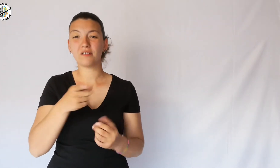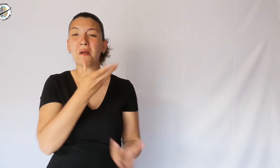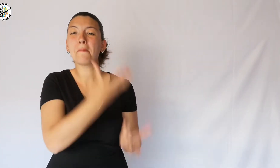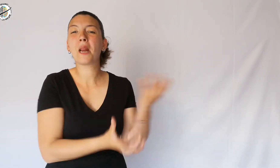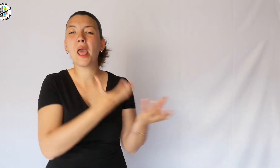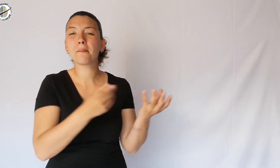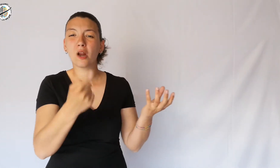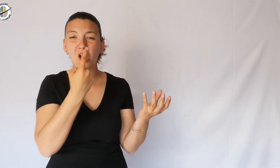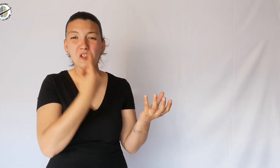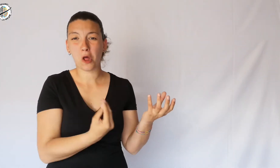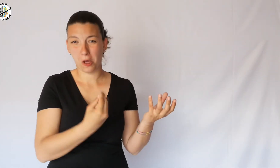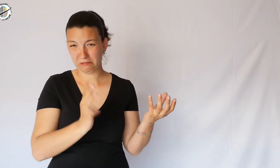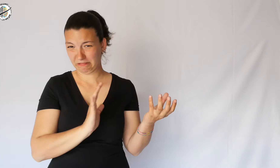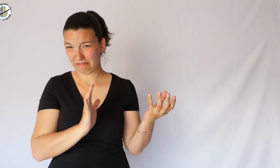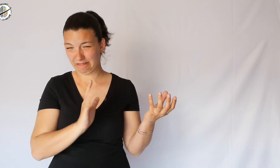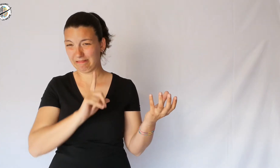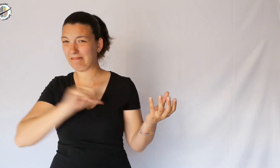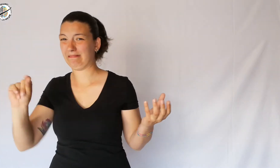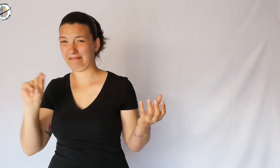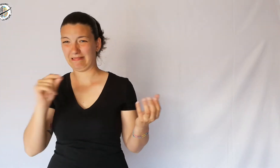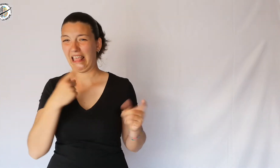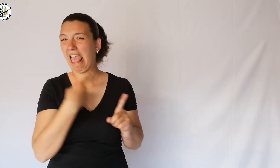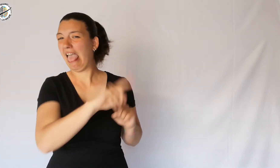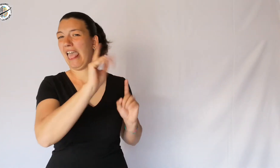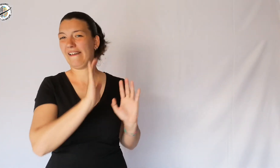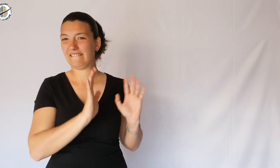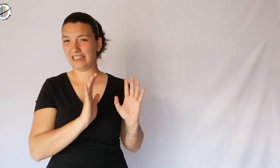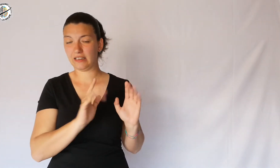While cooking the smell is terrible, you go away to avoid it.